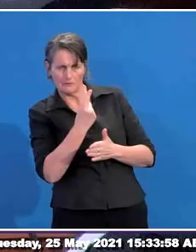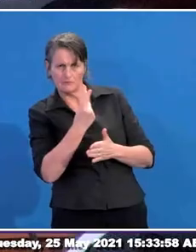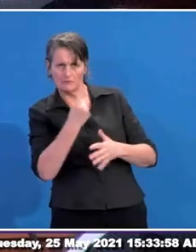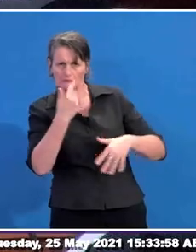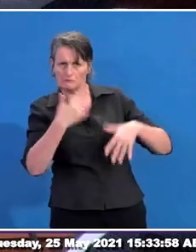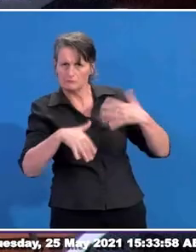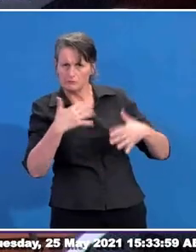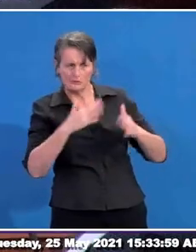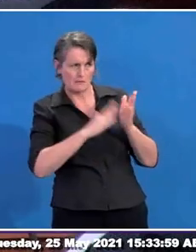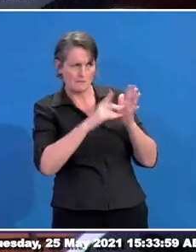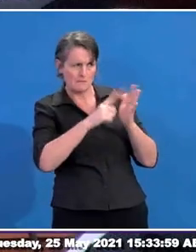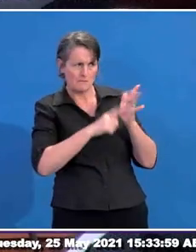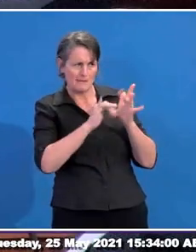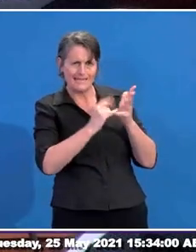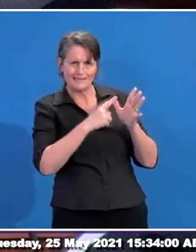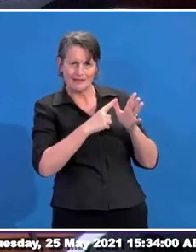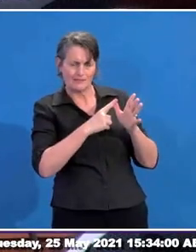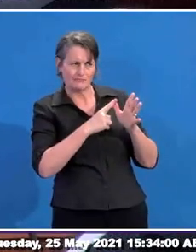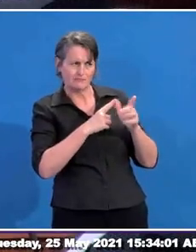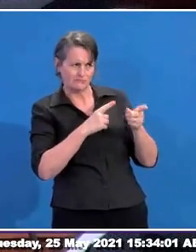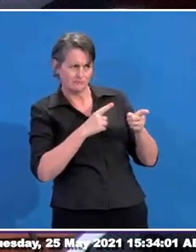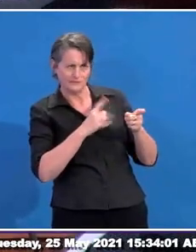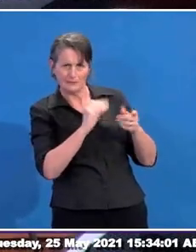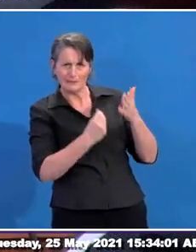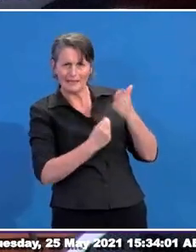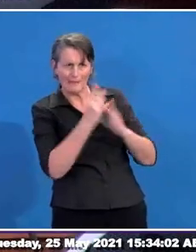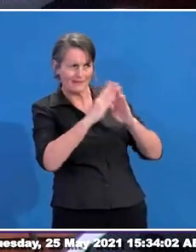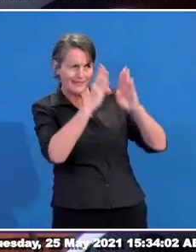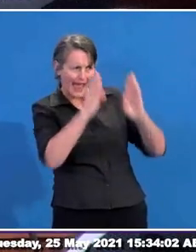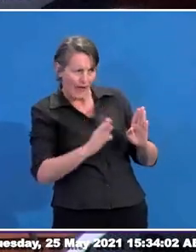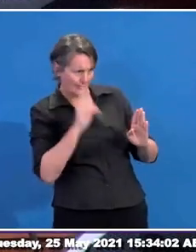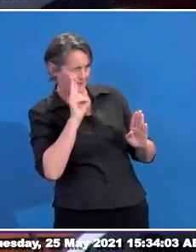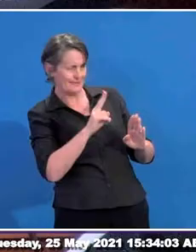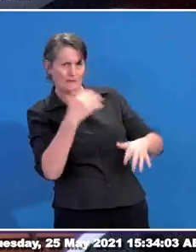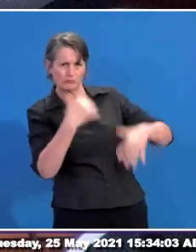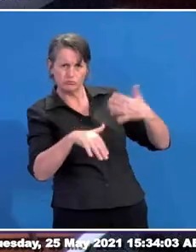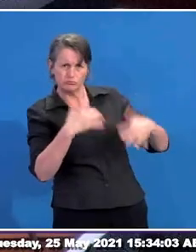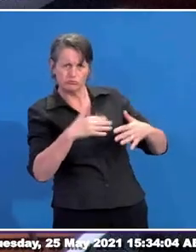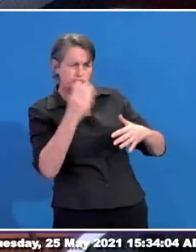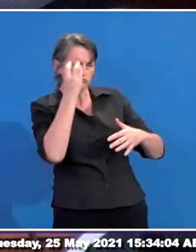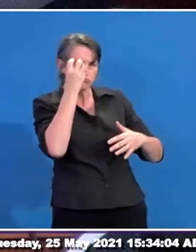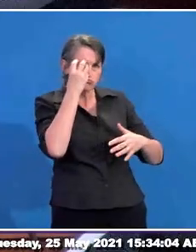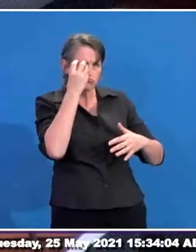Melissa at the house, which were evident initially as puffy eyes, firstly, in